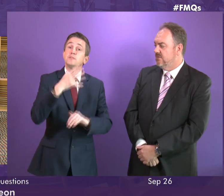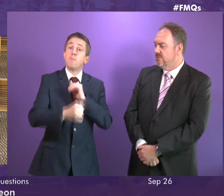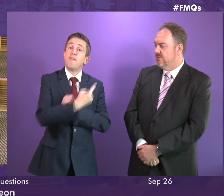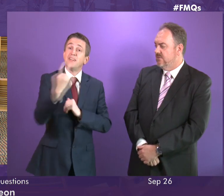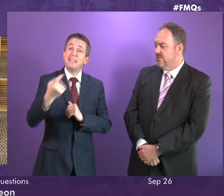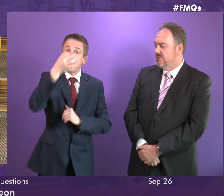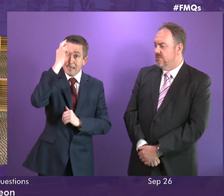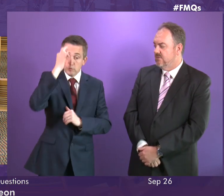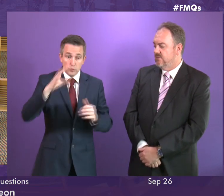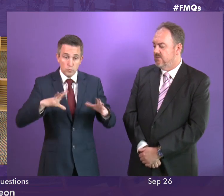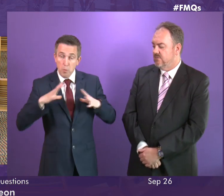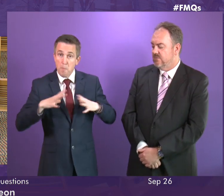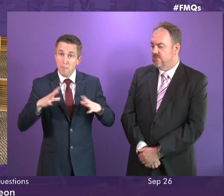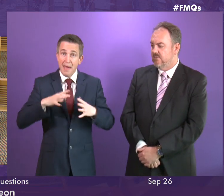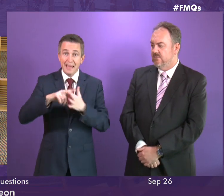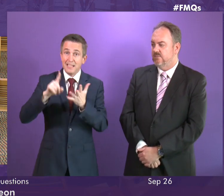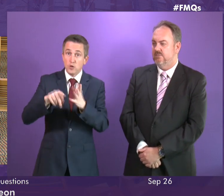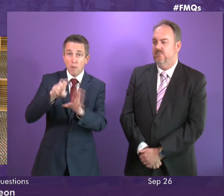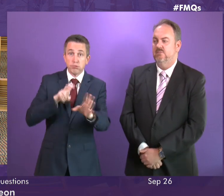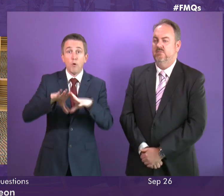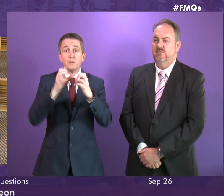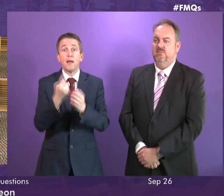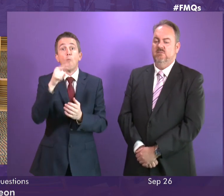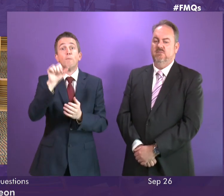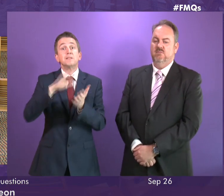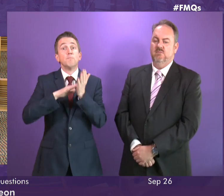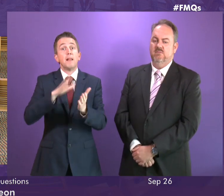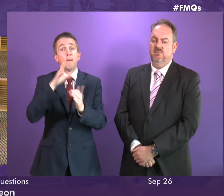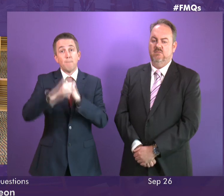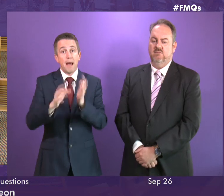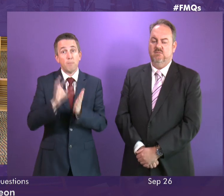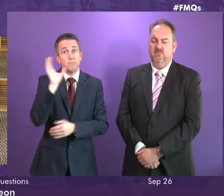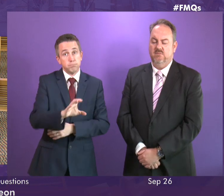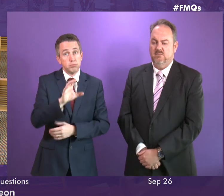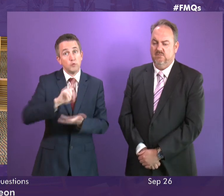European Union exit preparedness, which is a total of £1.6 million. Local authorities